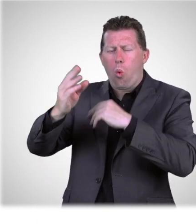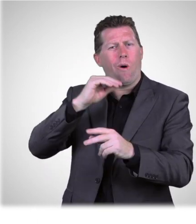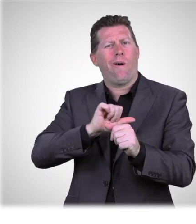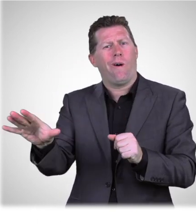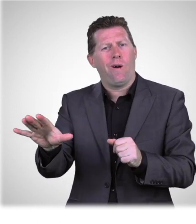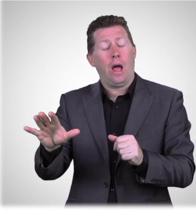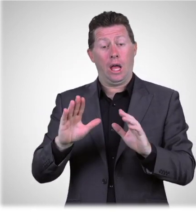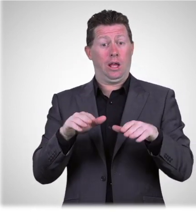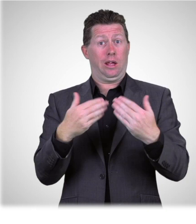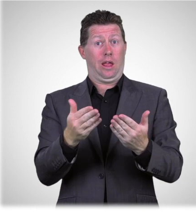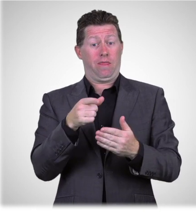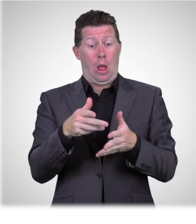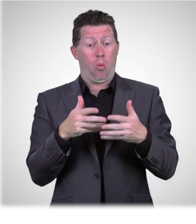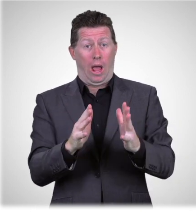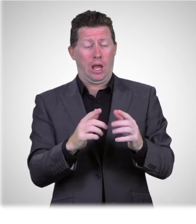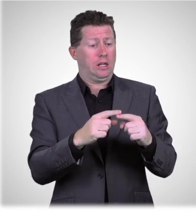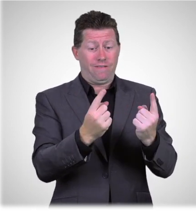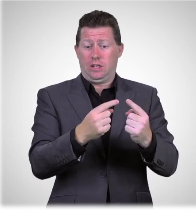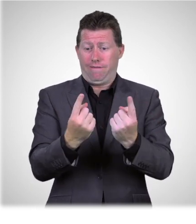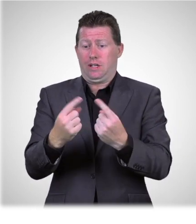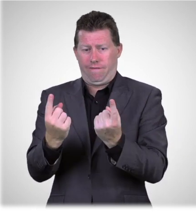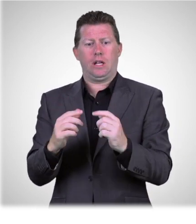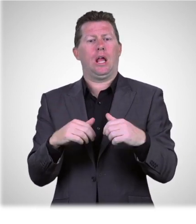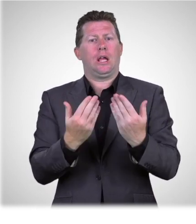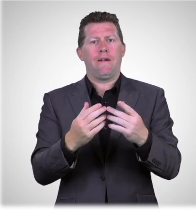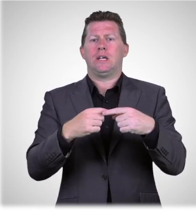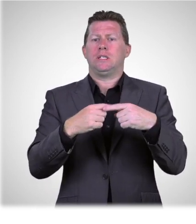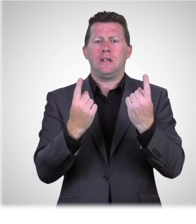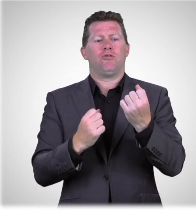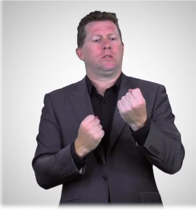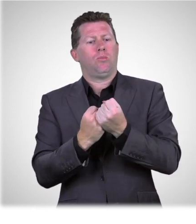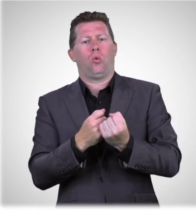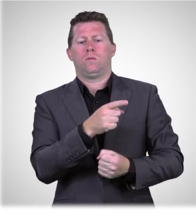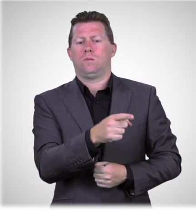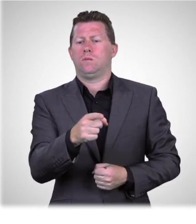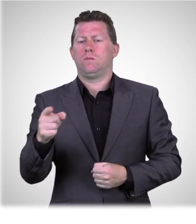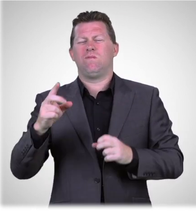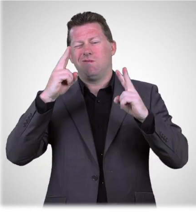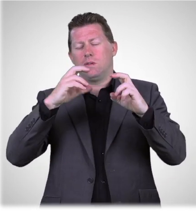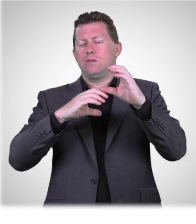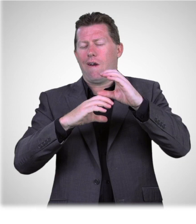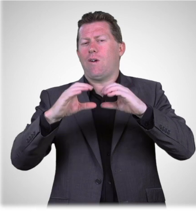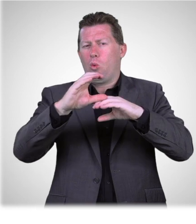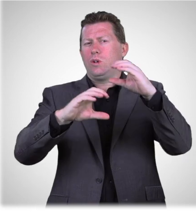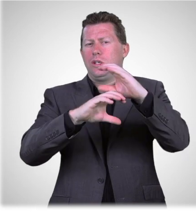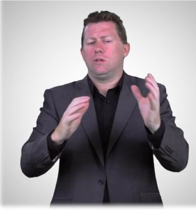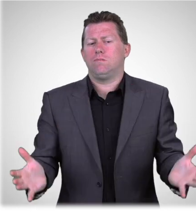Providing content in this way also allows you to provide graduated levels of support or scaffolding to support student learning.